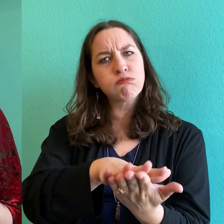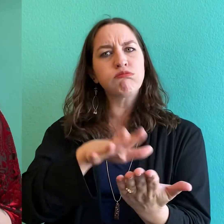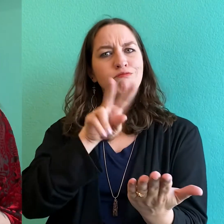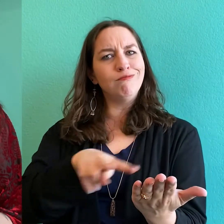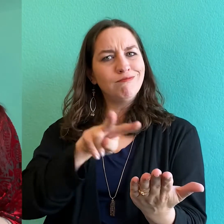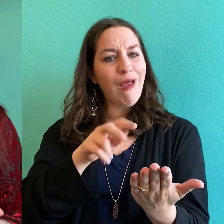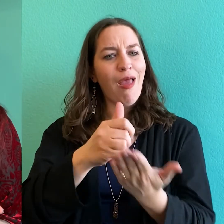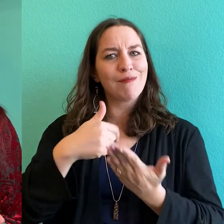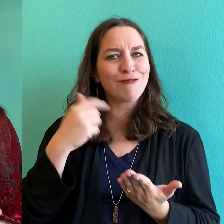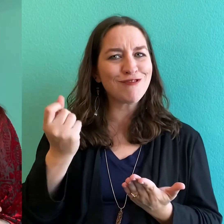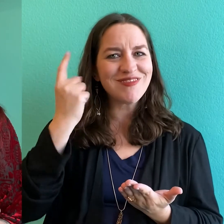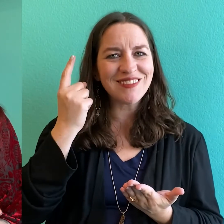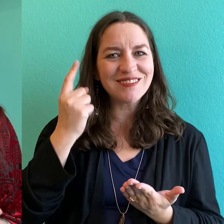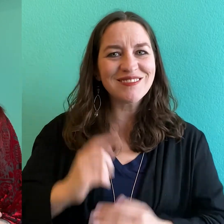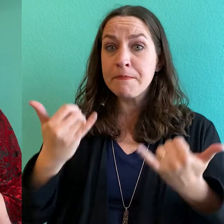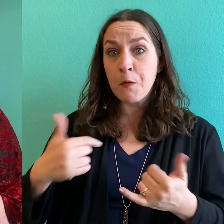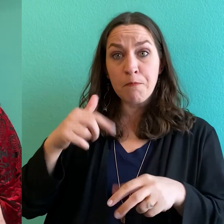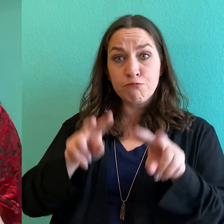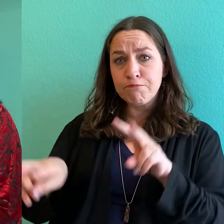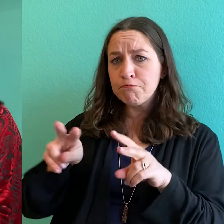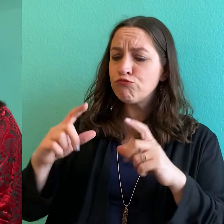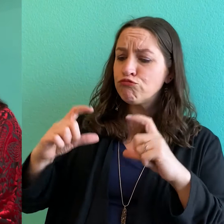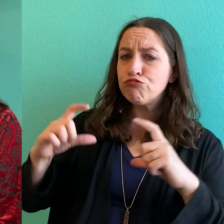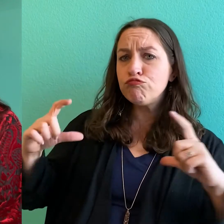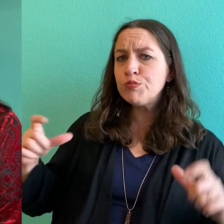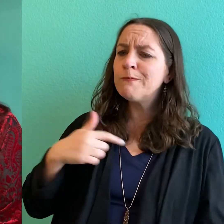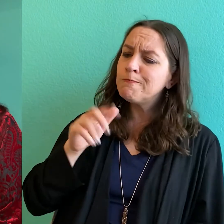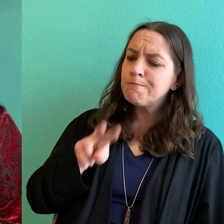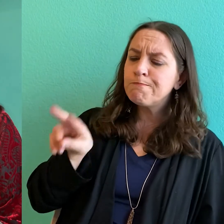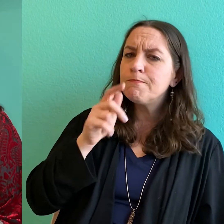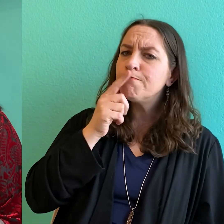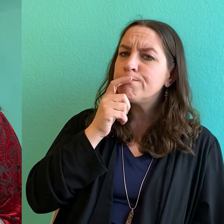so that you can understand them better. So as I look at this, I might say,